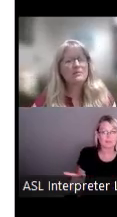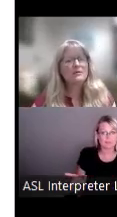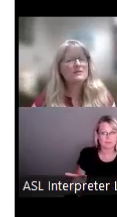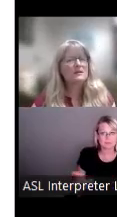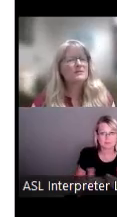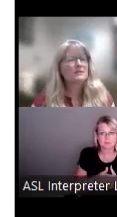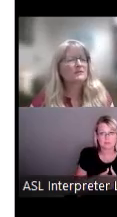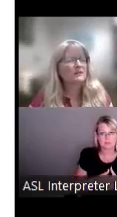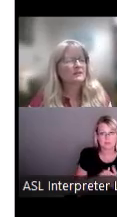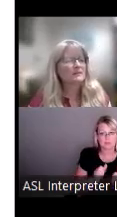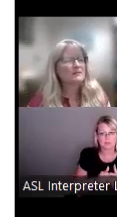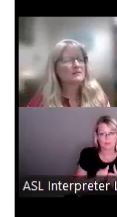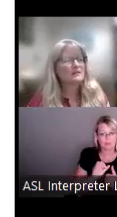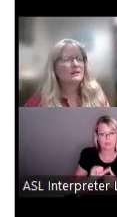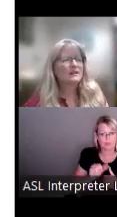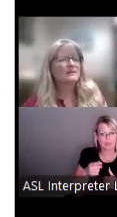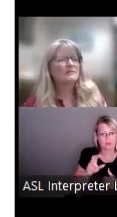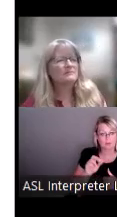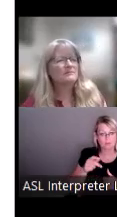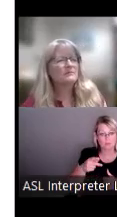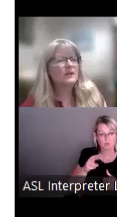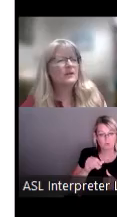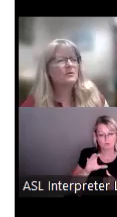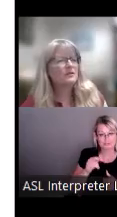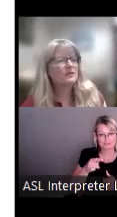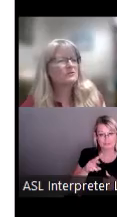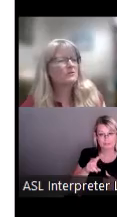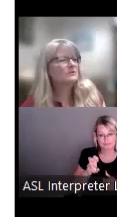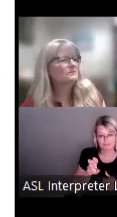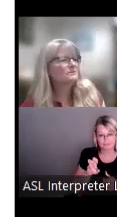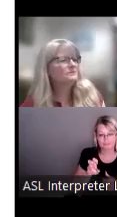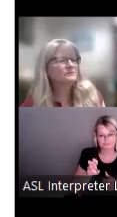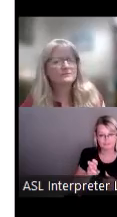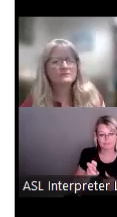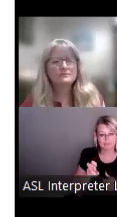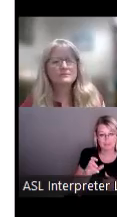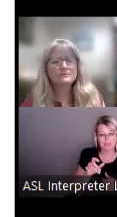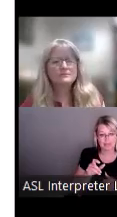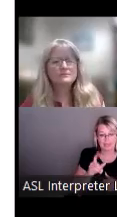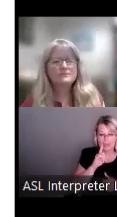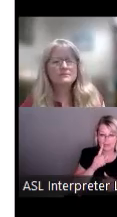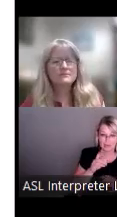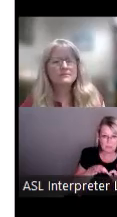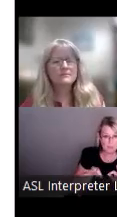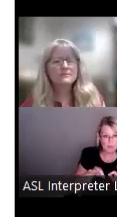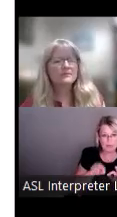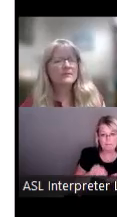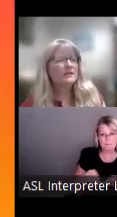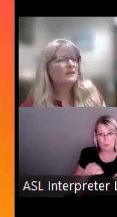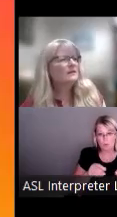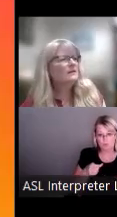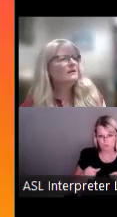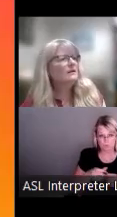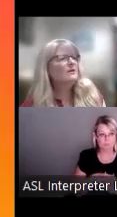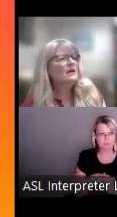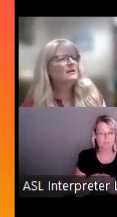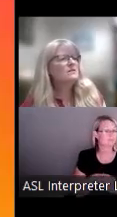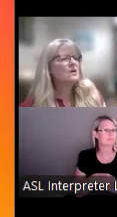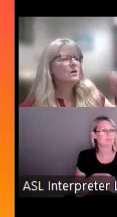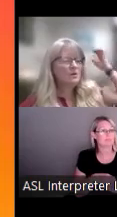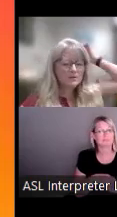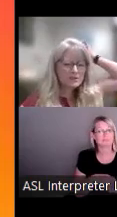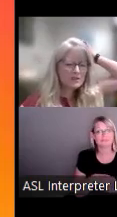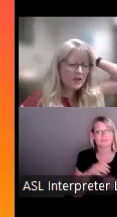proprioceptive and fine motor control. Okay, so we'll just